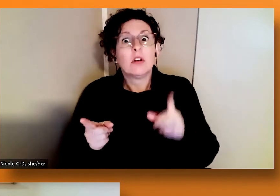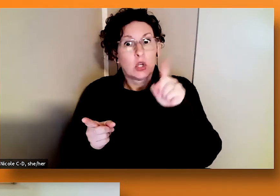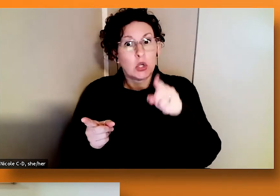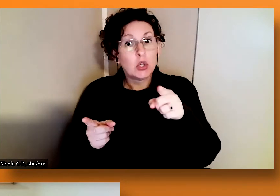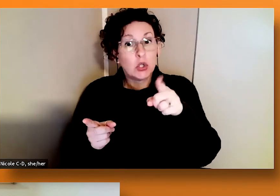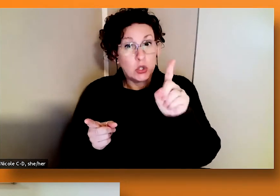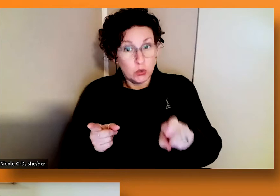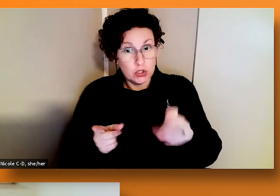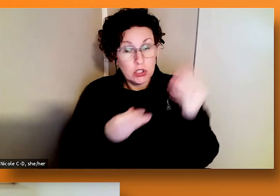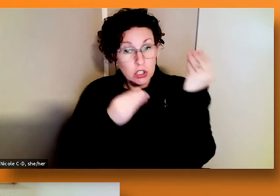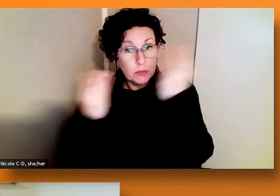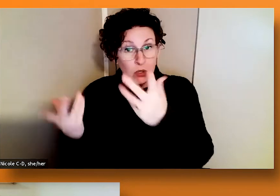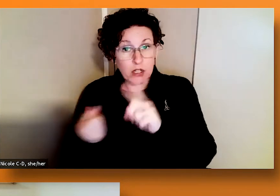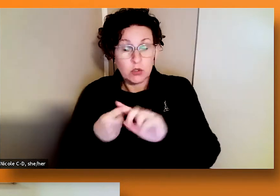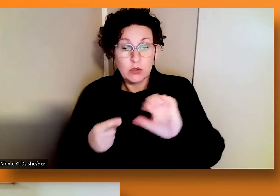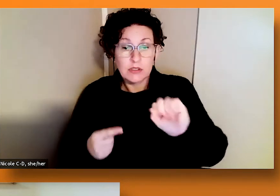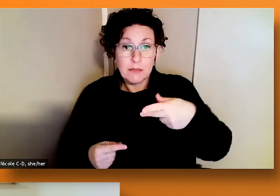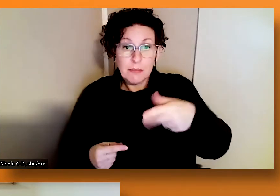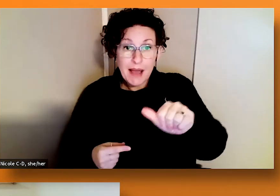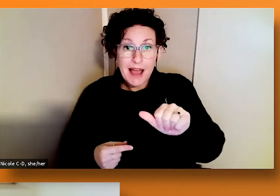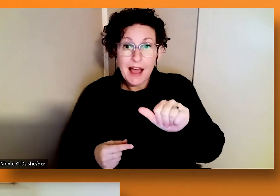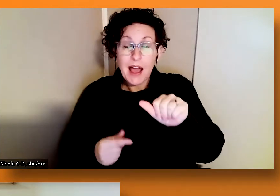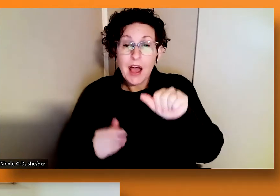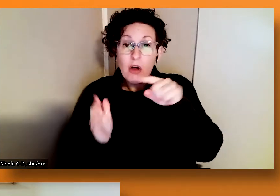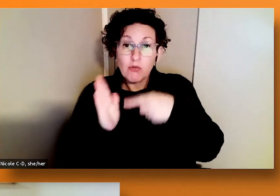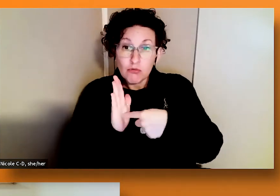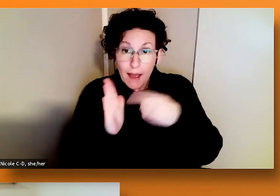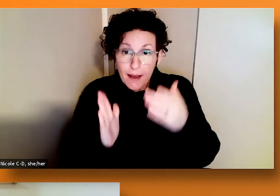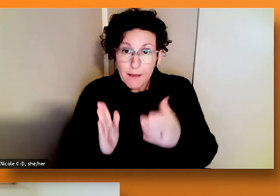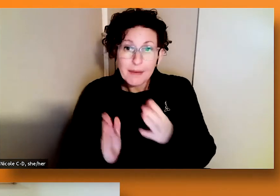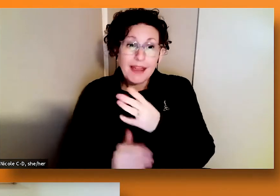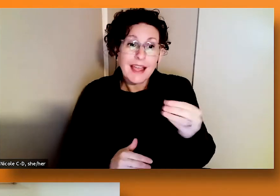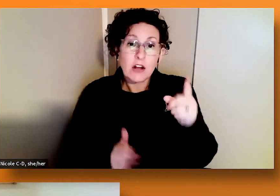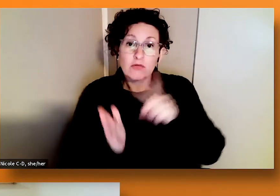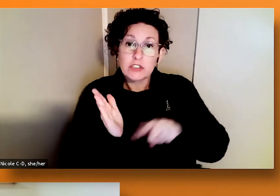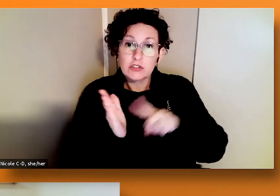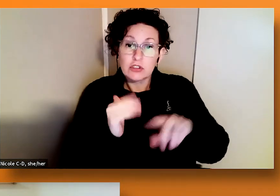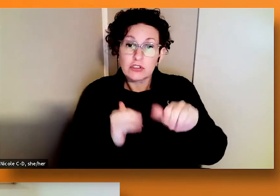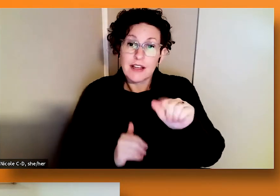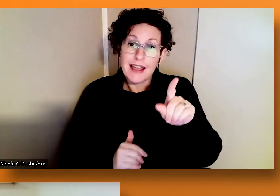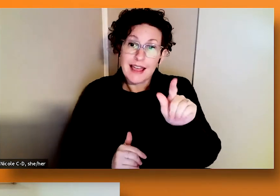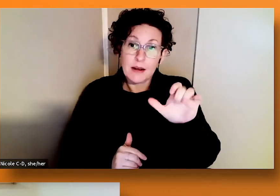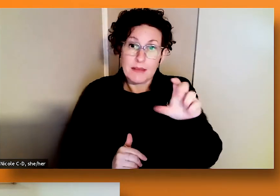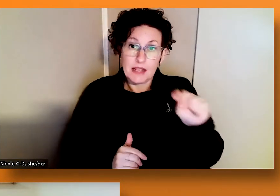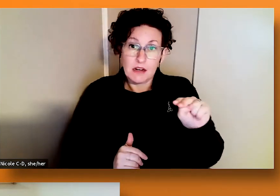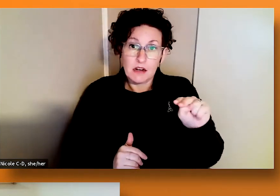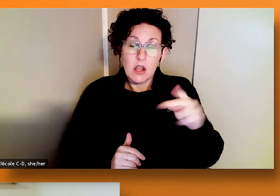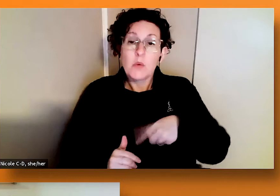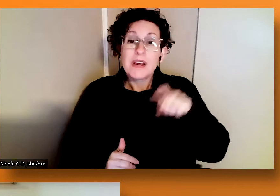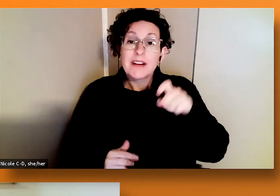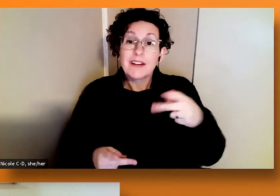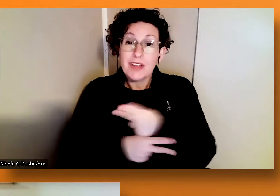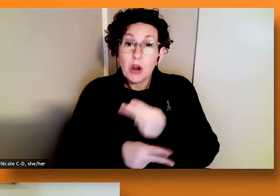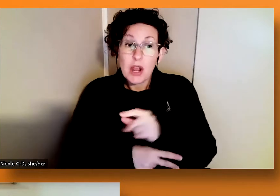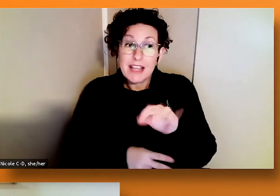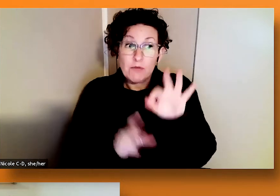you should be communicating that to your SPA rep and your research admin so that we can figure out if we're going to be able to absorb any of that money